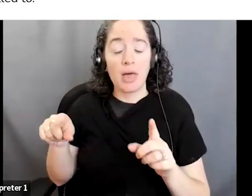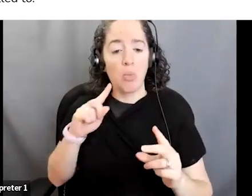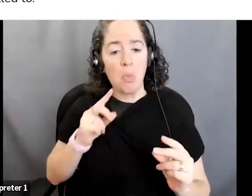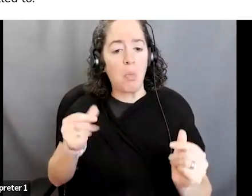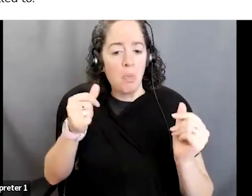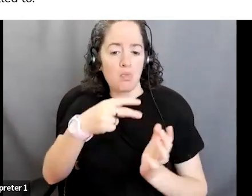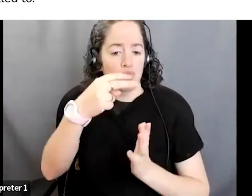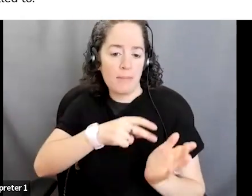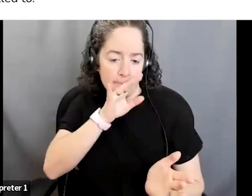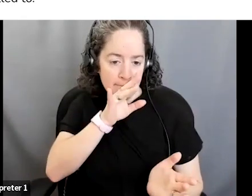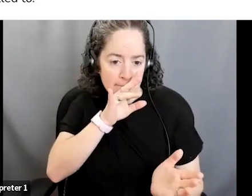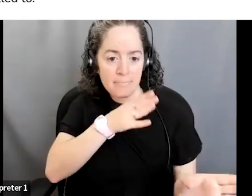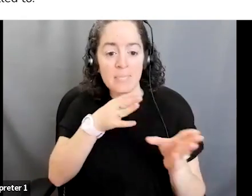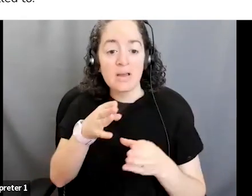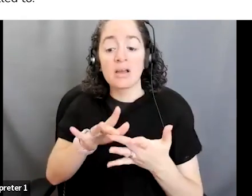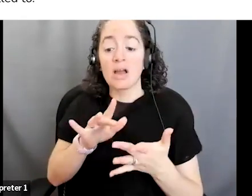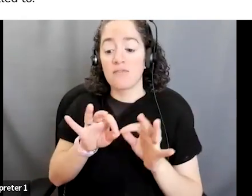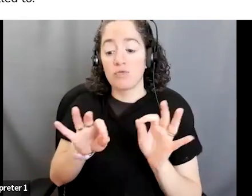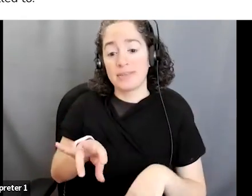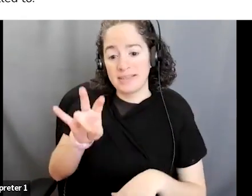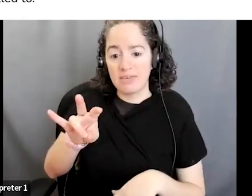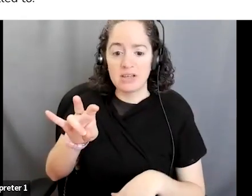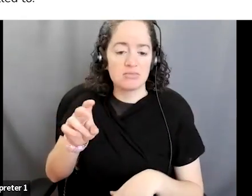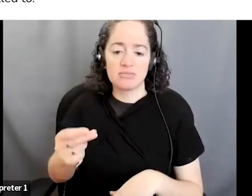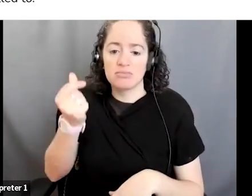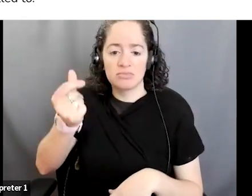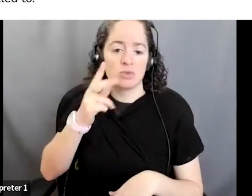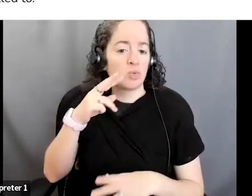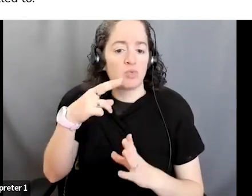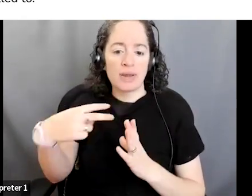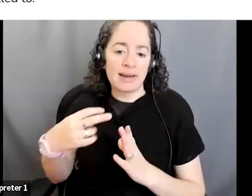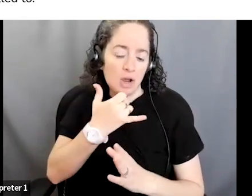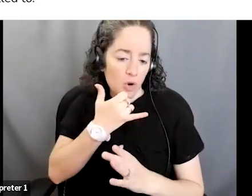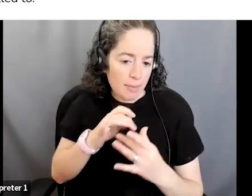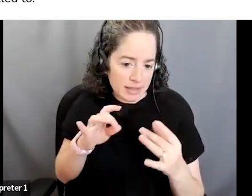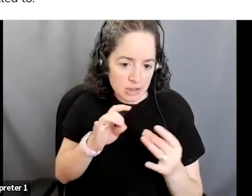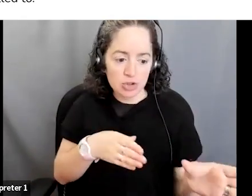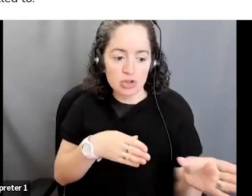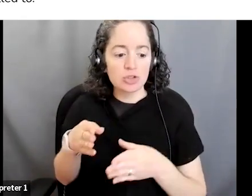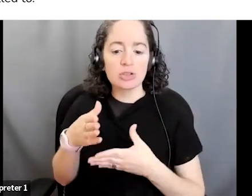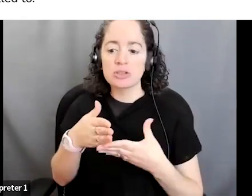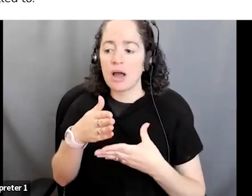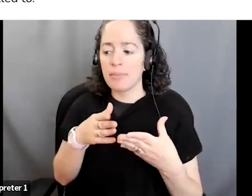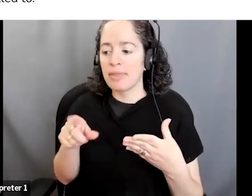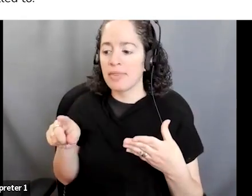Contact Form 7 immediately read out the error message. Some of them just did a bunch of page reloads